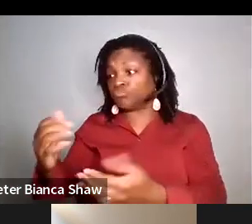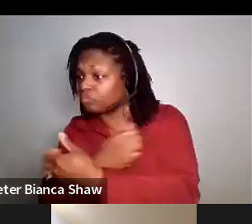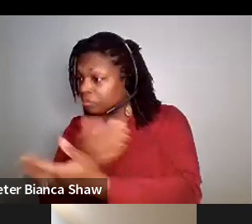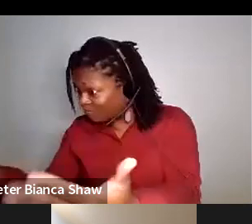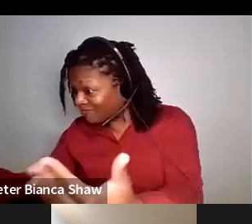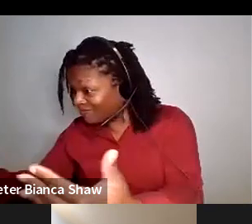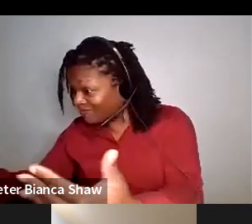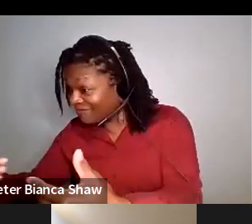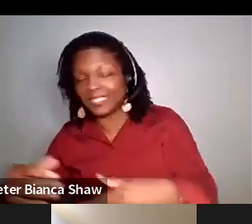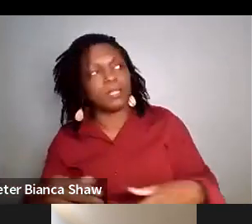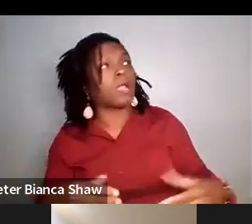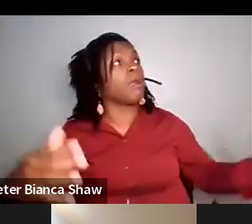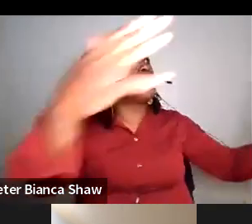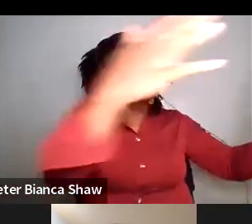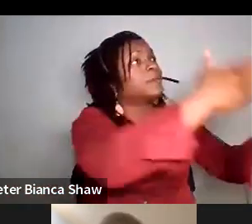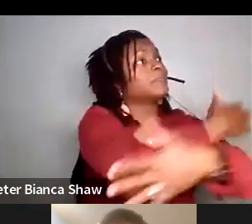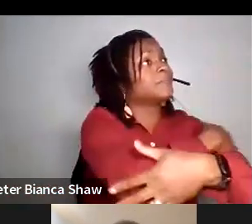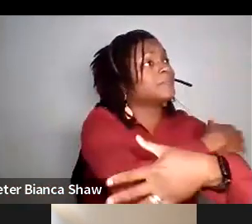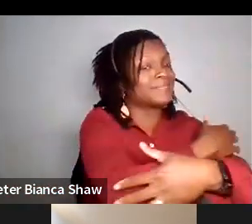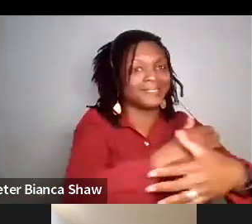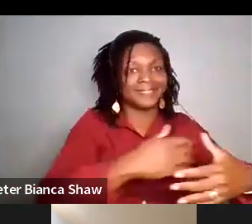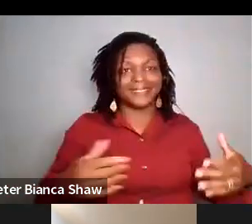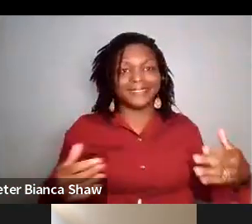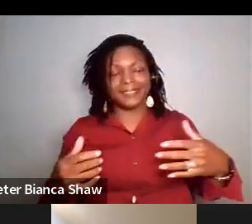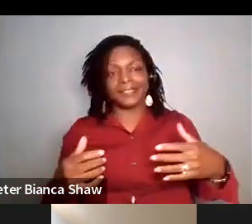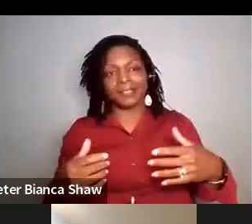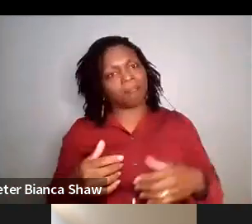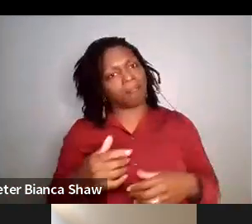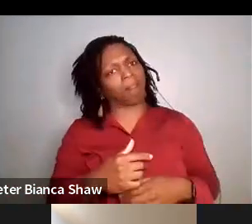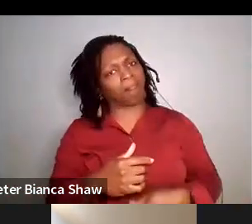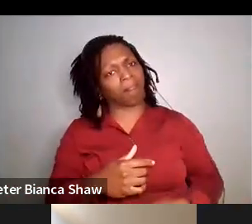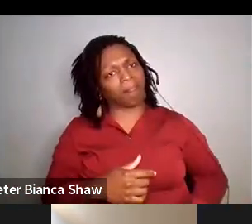And with that being Ted he was. He was very receptive.